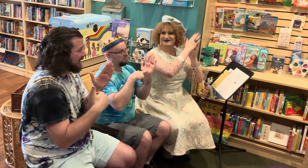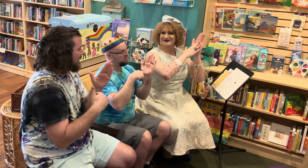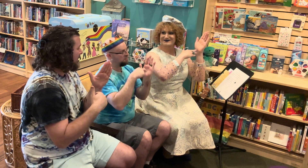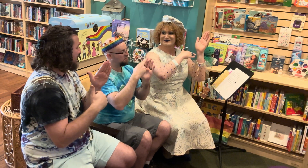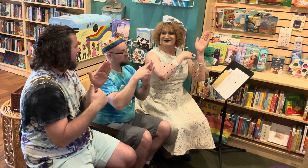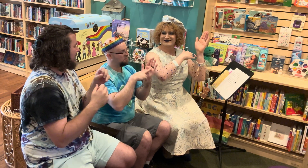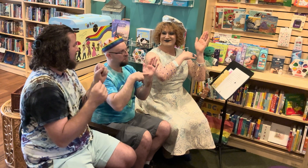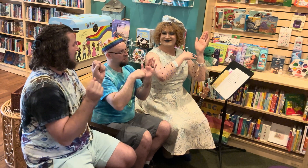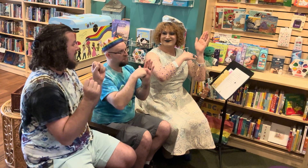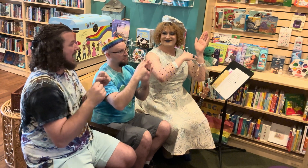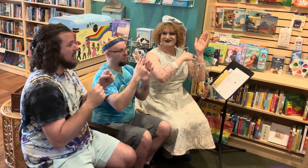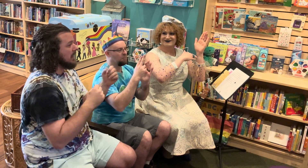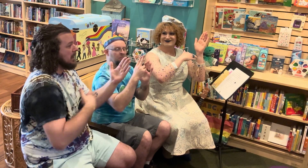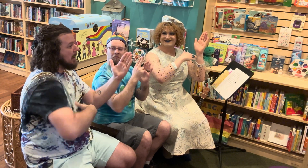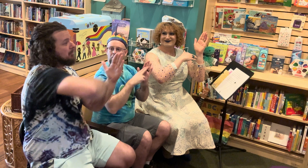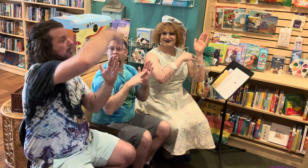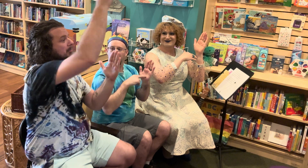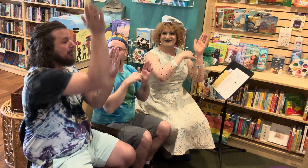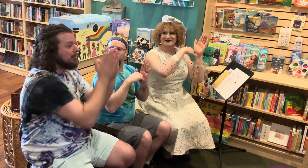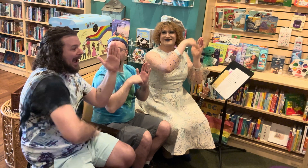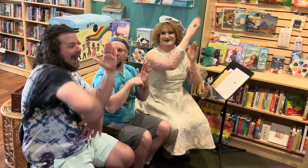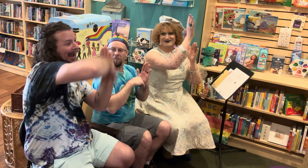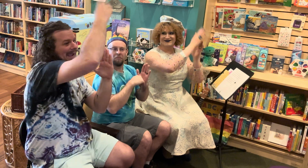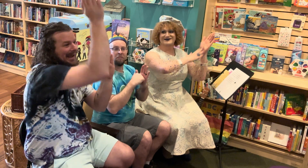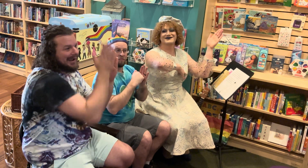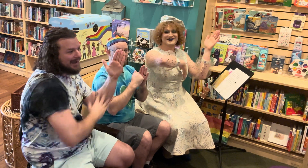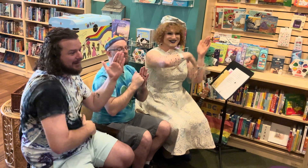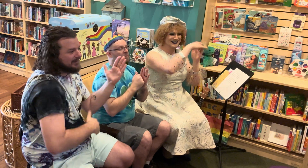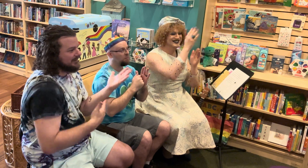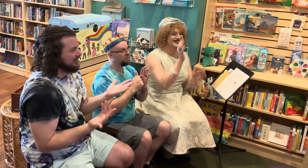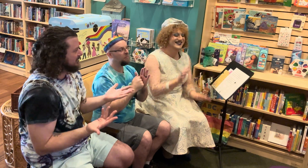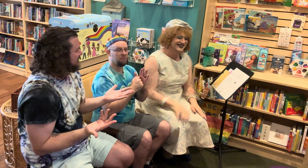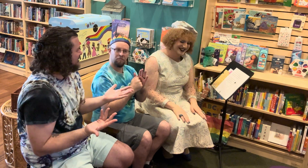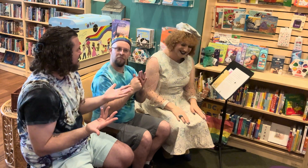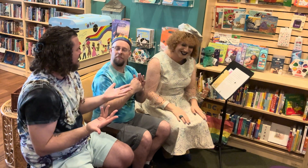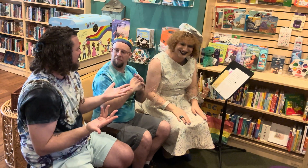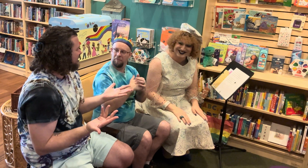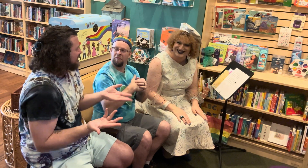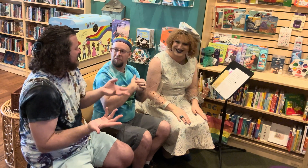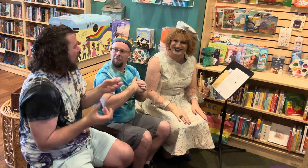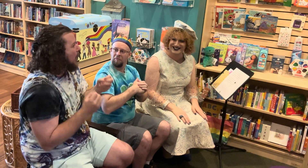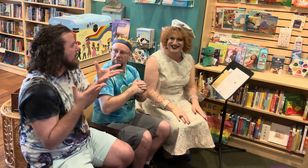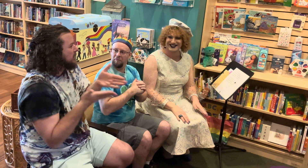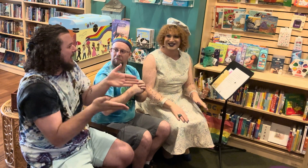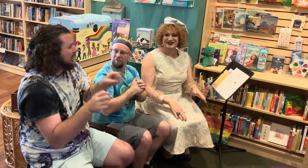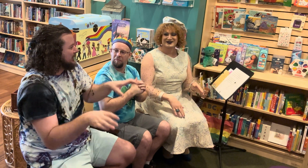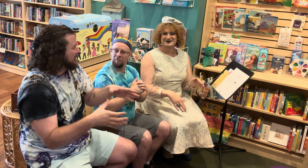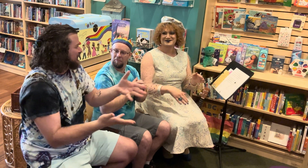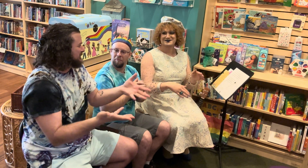You can have a smaller sized brush with two fingers, or you can make it big and huge with your whole arm!